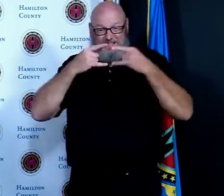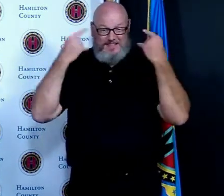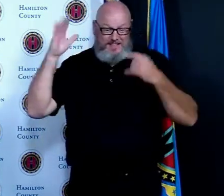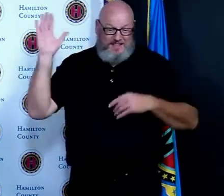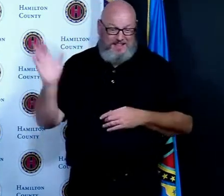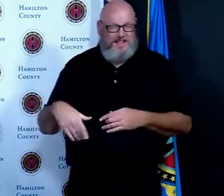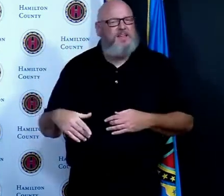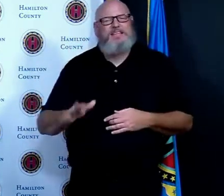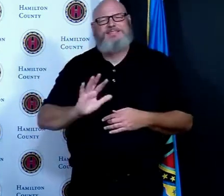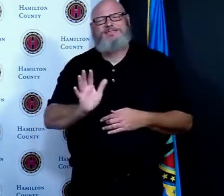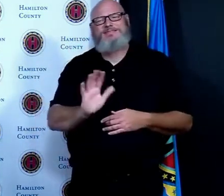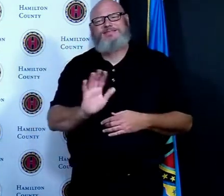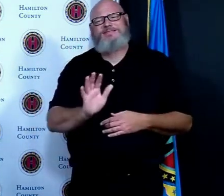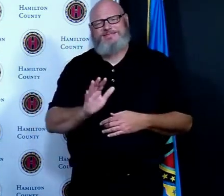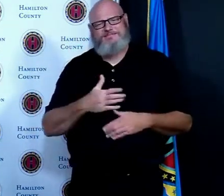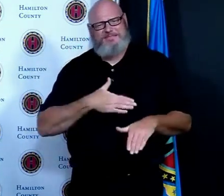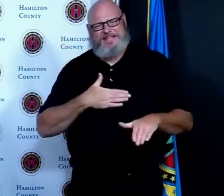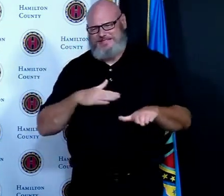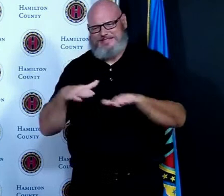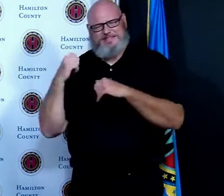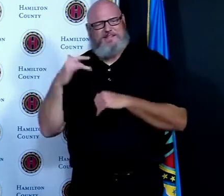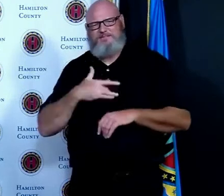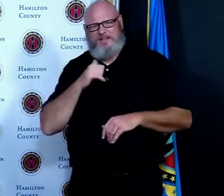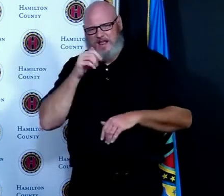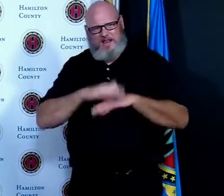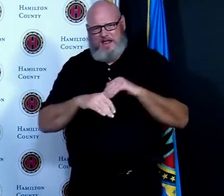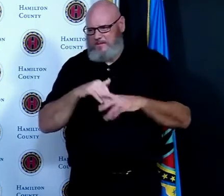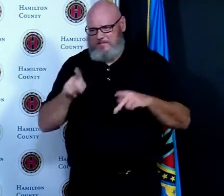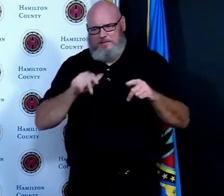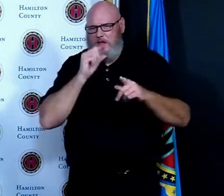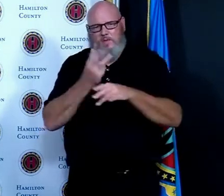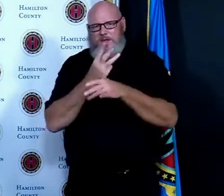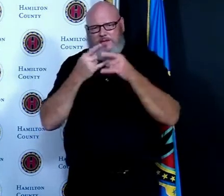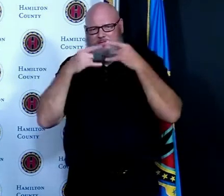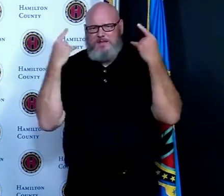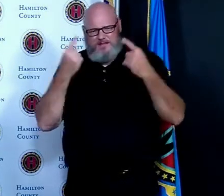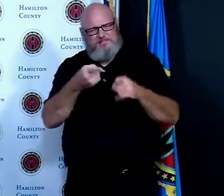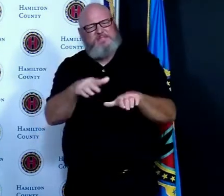we we sounded the alarms back in July we sounded the alarms and we saw cases drop